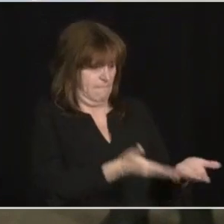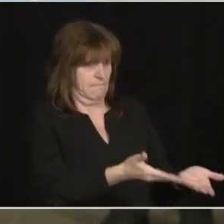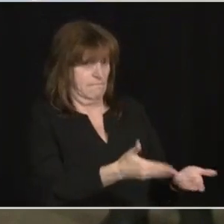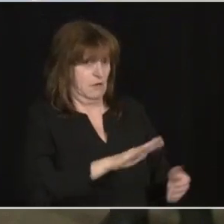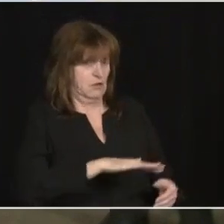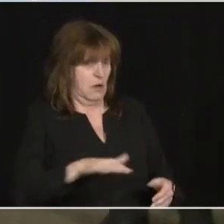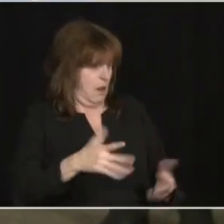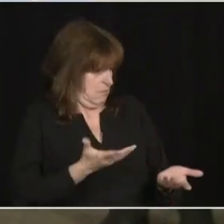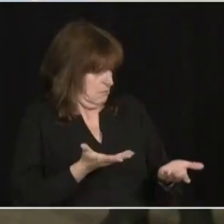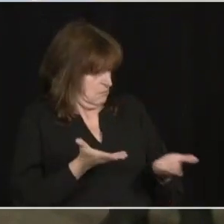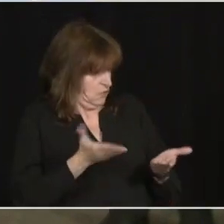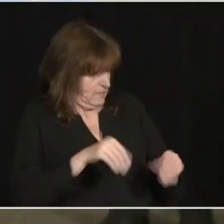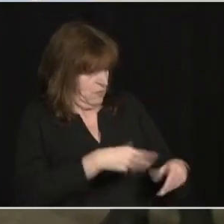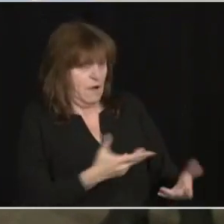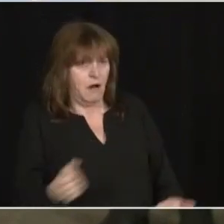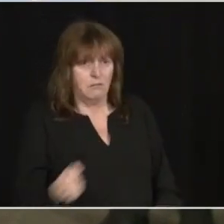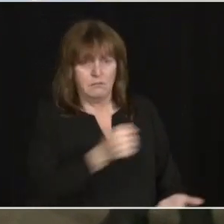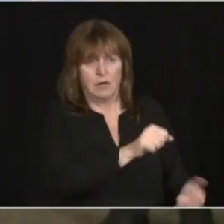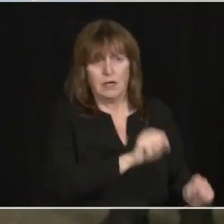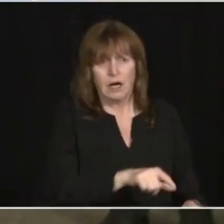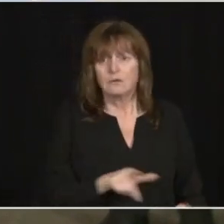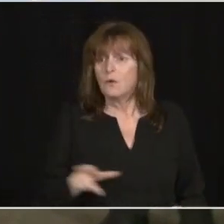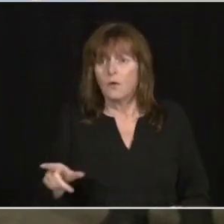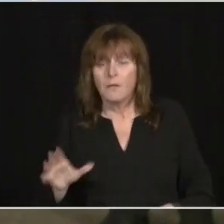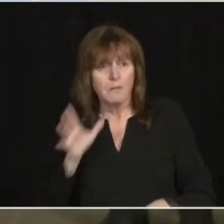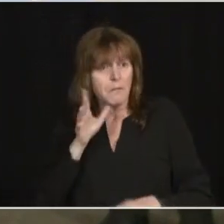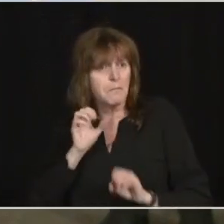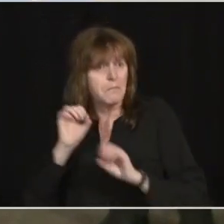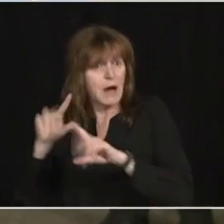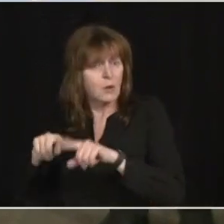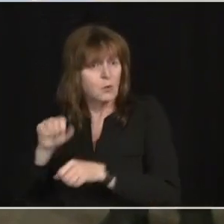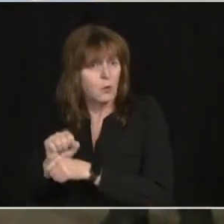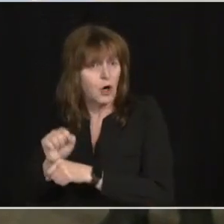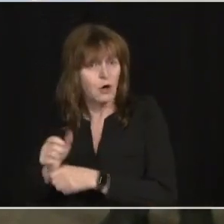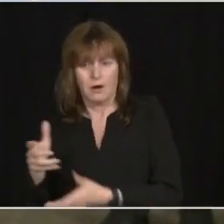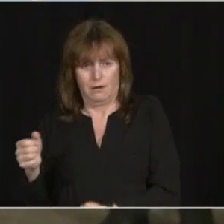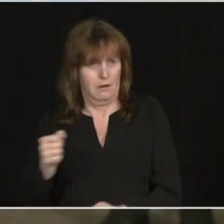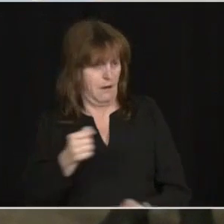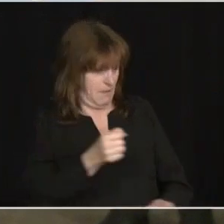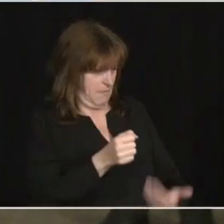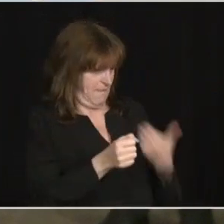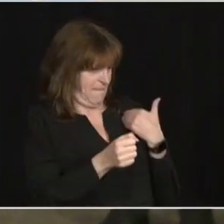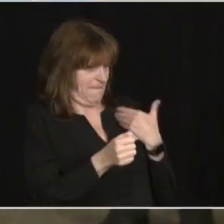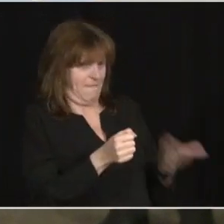exist in the next 30, 60, 90 days and beyond because we know it will be critical to ensuring